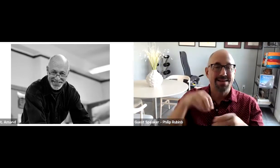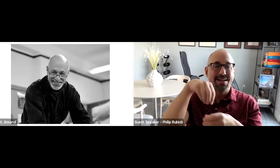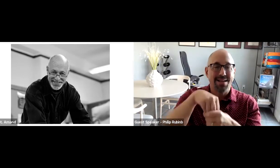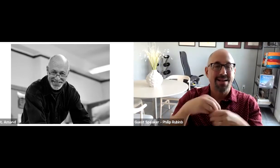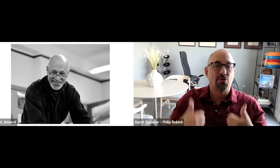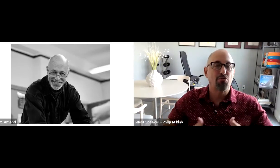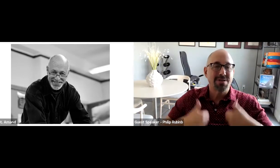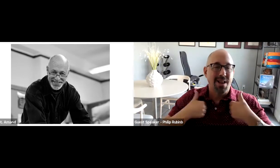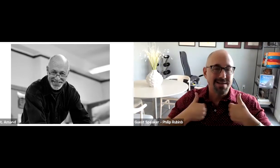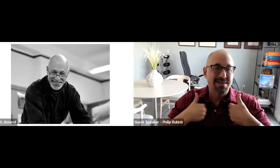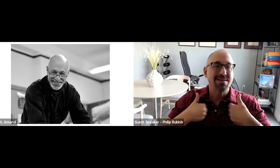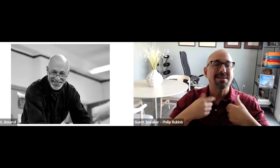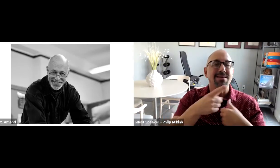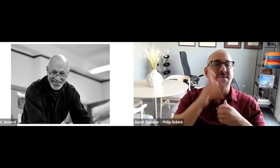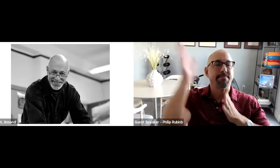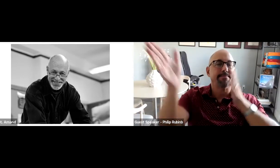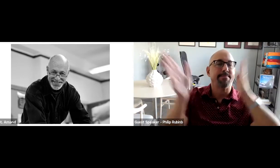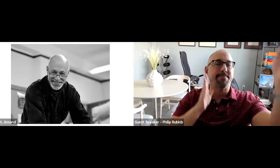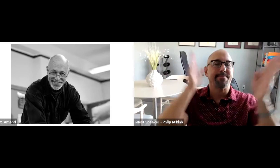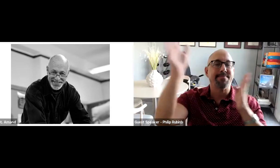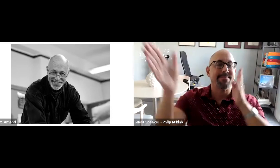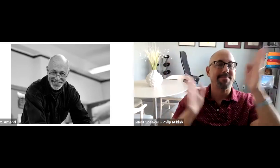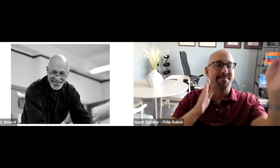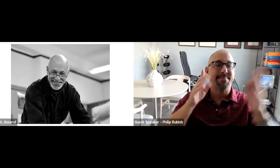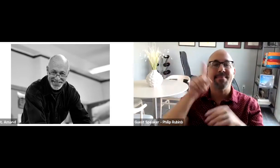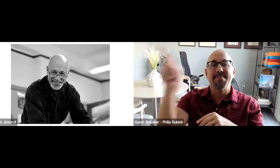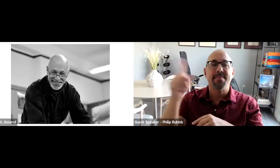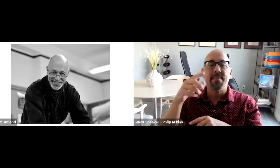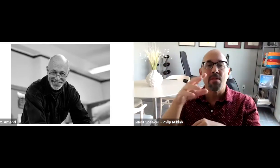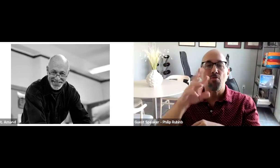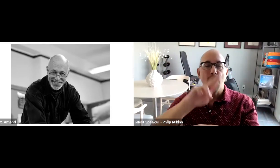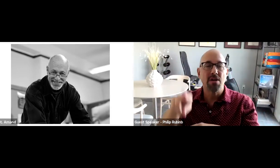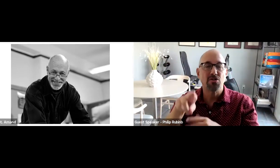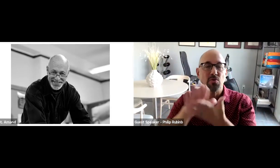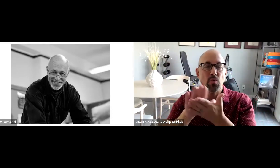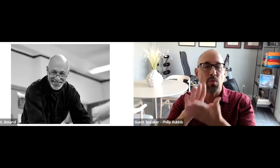And... this is guy as an AIR,